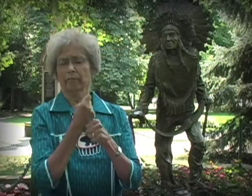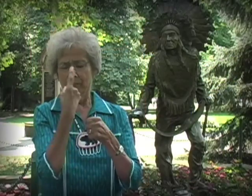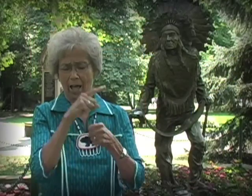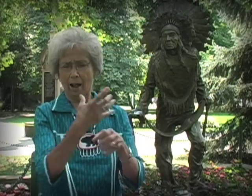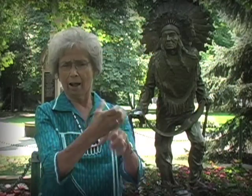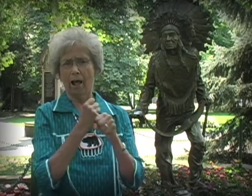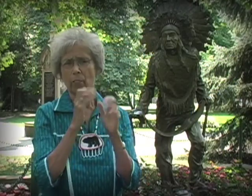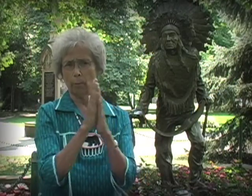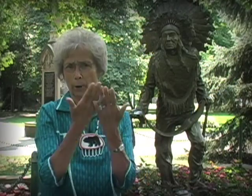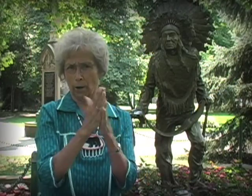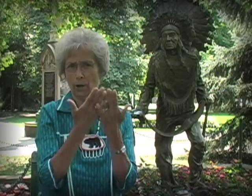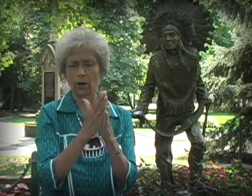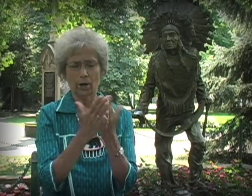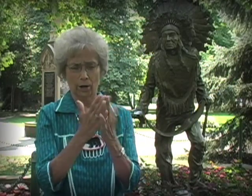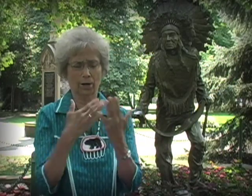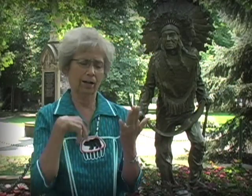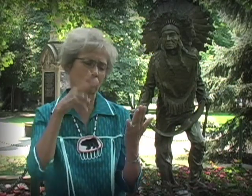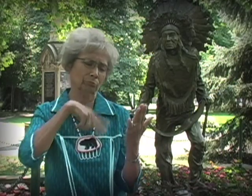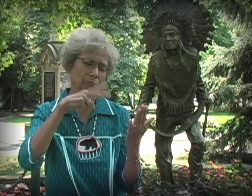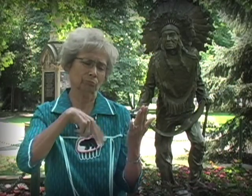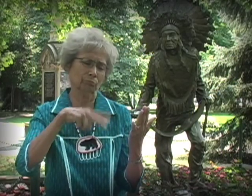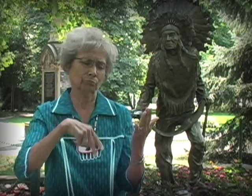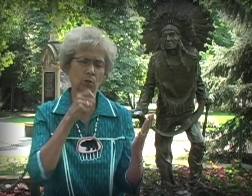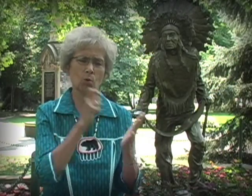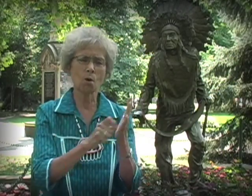I finally got this book and read it.